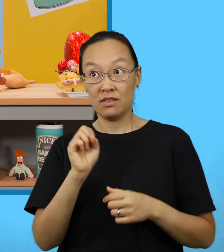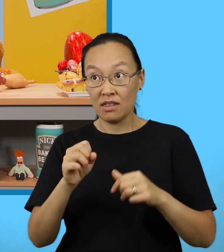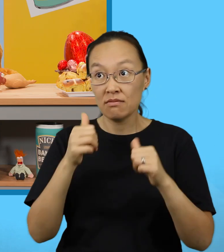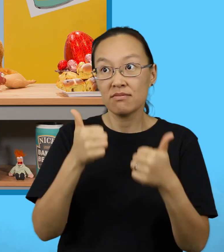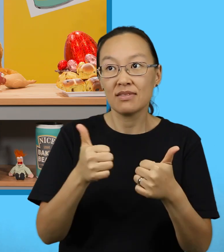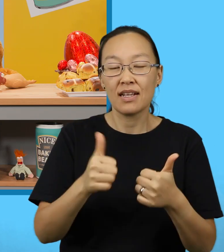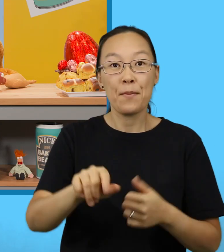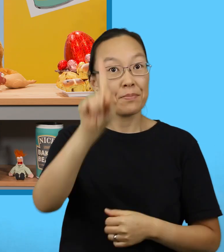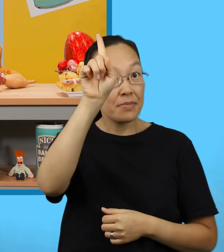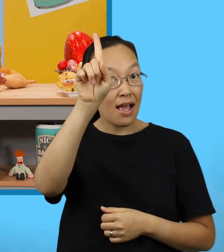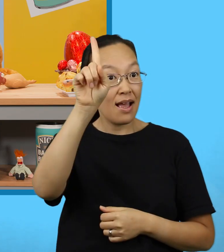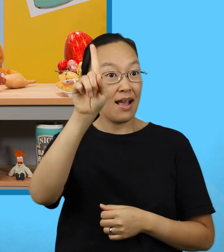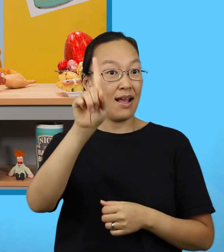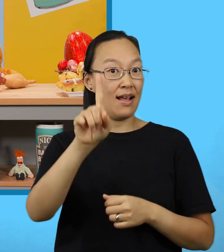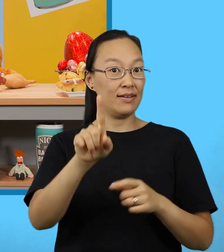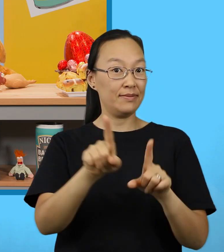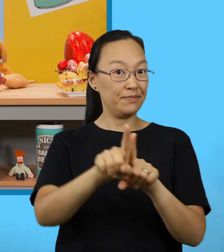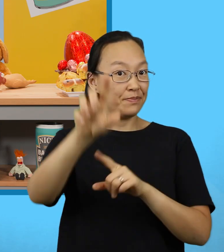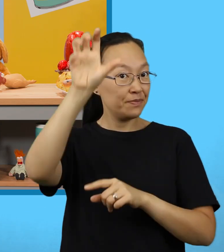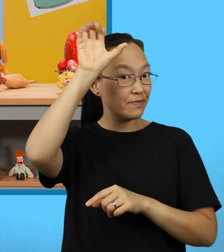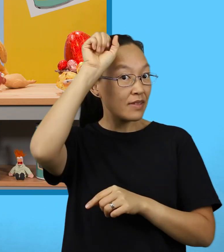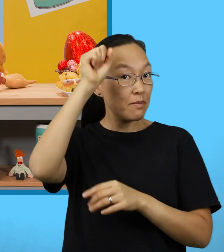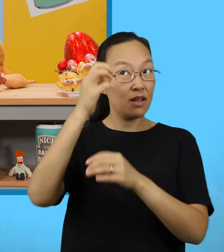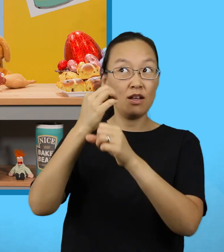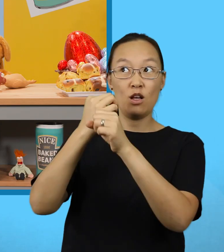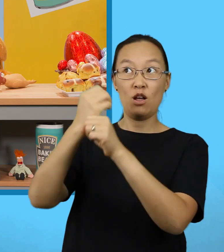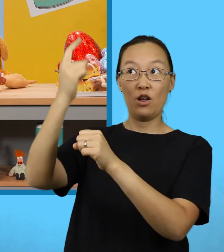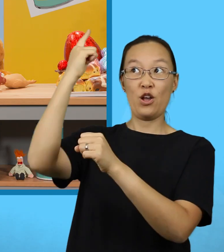But it doesn't sound as good when we realize that the all-fair judge